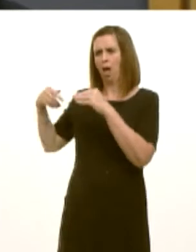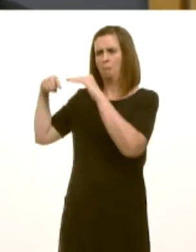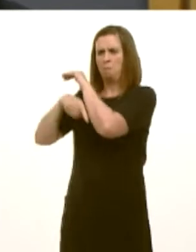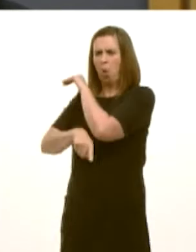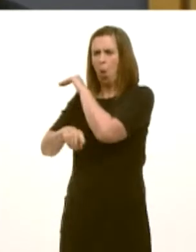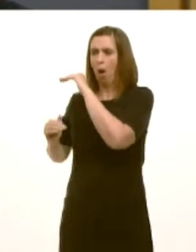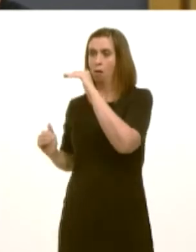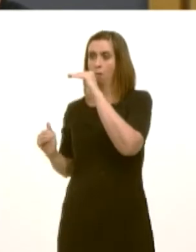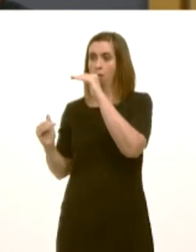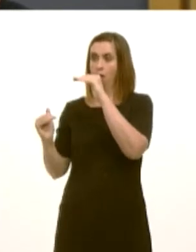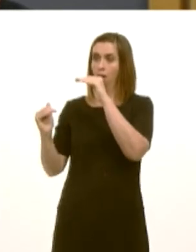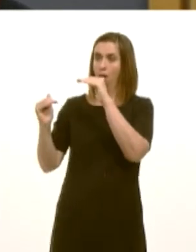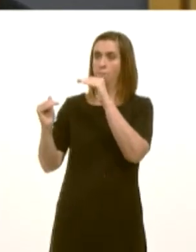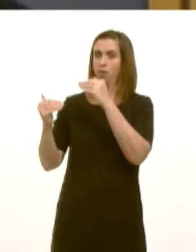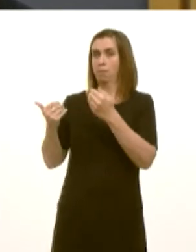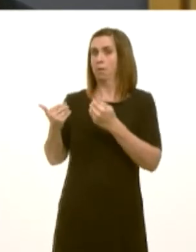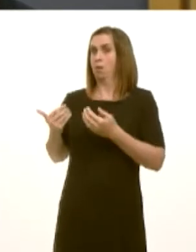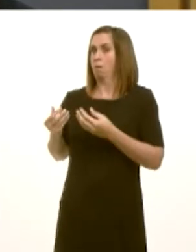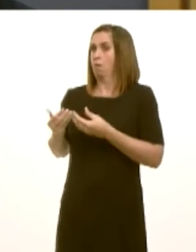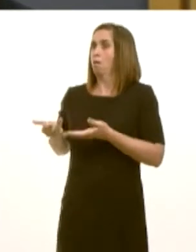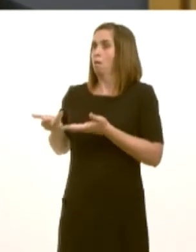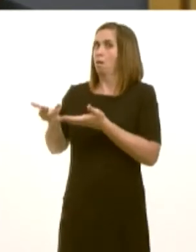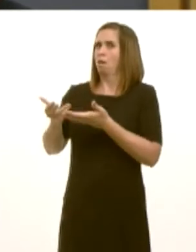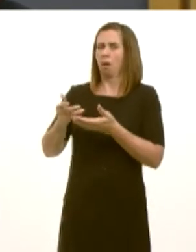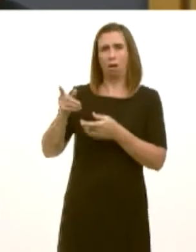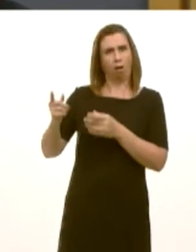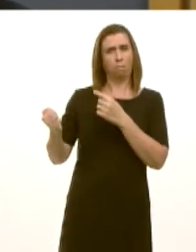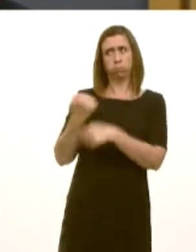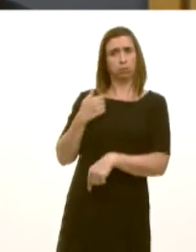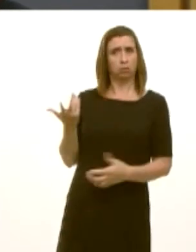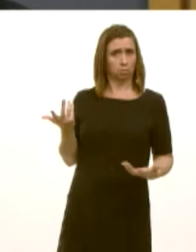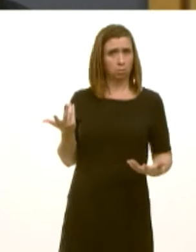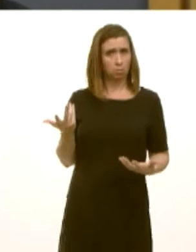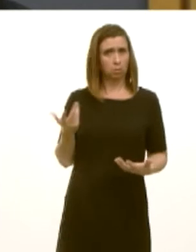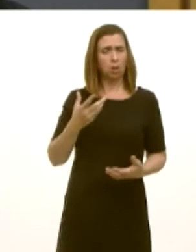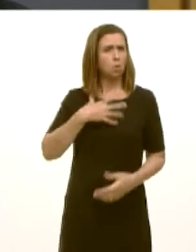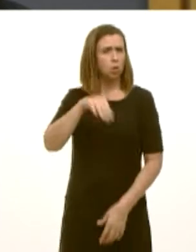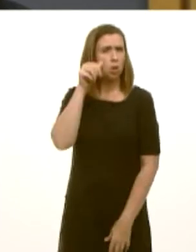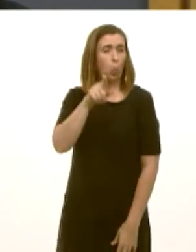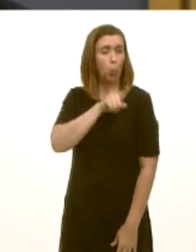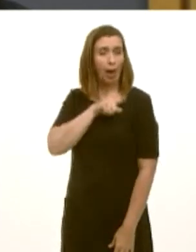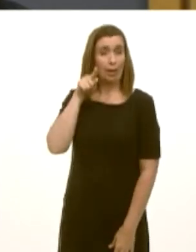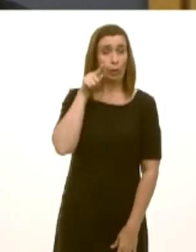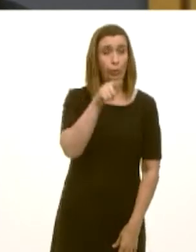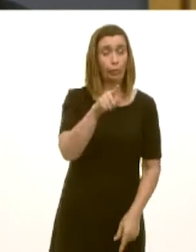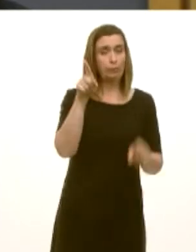managed to do here in Wales, so itís essential, now, that you ask yourself why you keep doing the same thing.